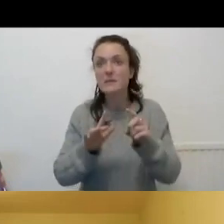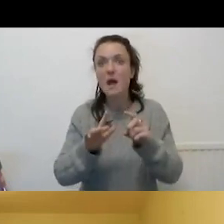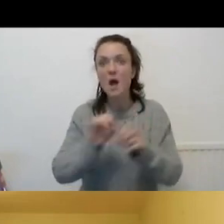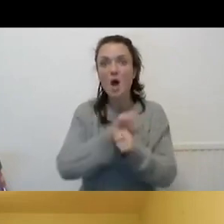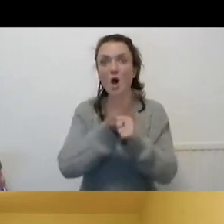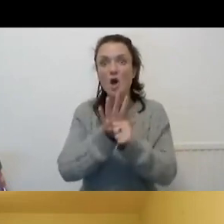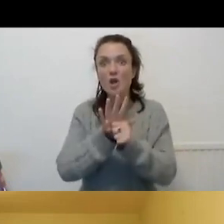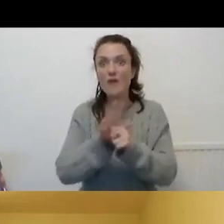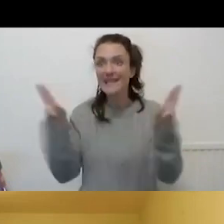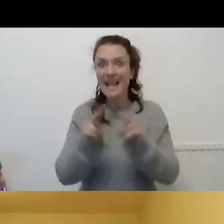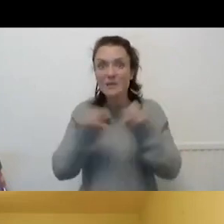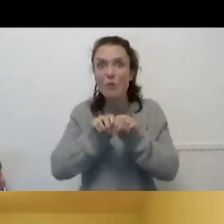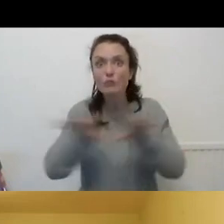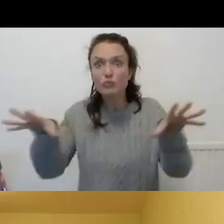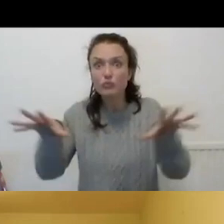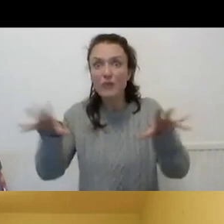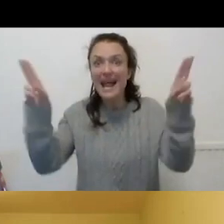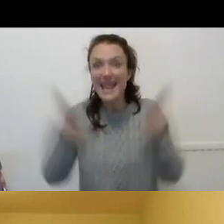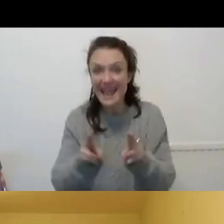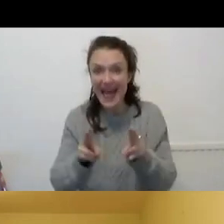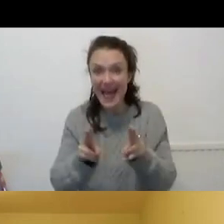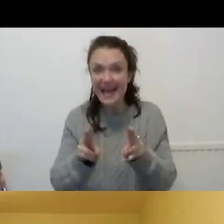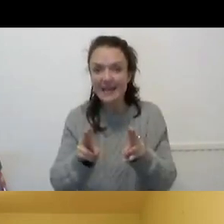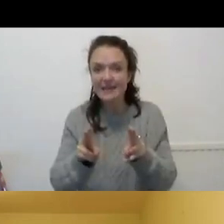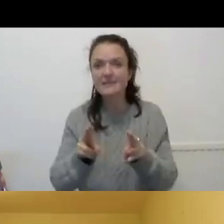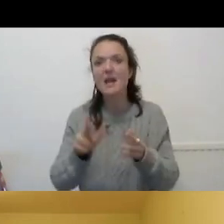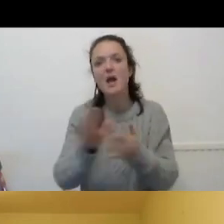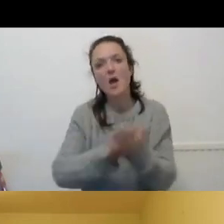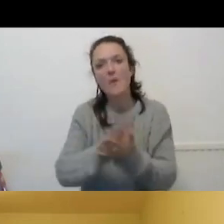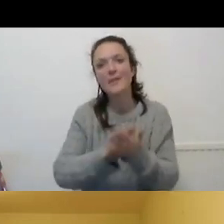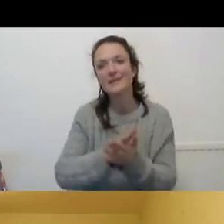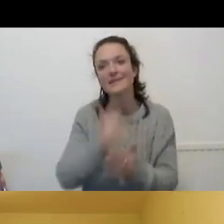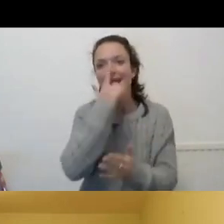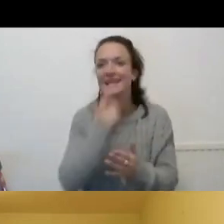risk of infection to foreigners is so much lower, we can afford to wait for that second dose.